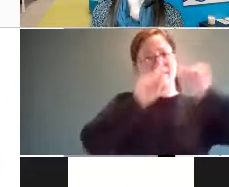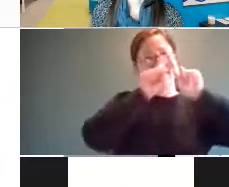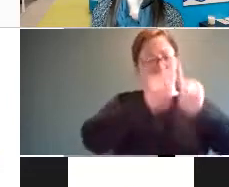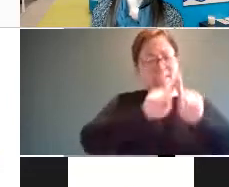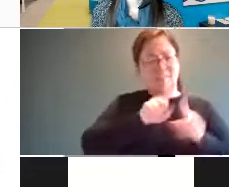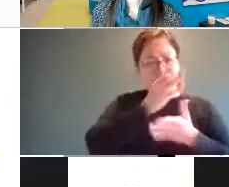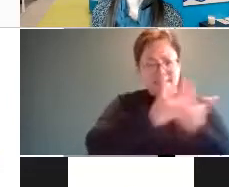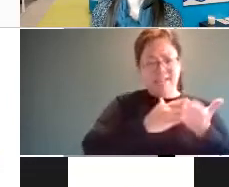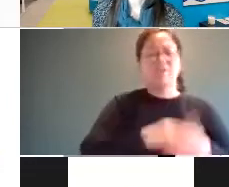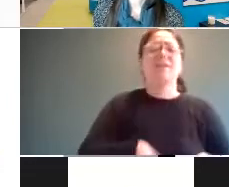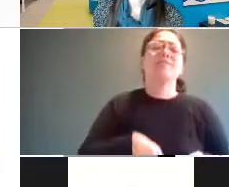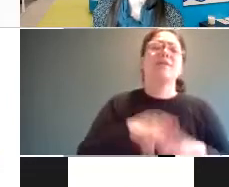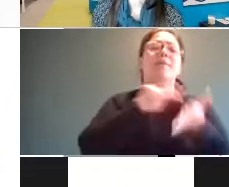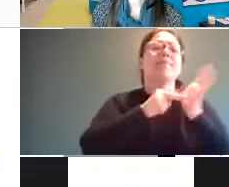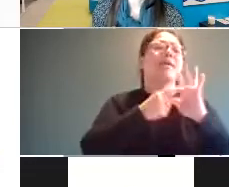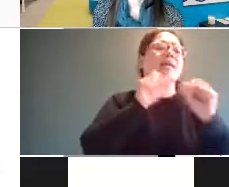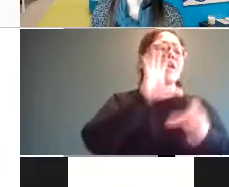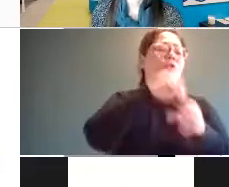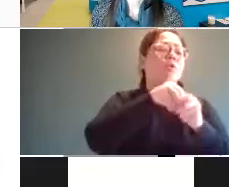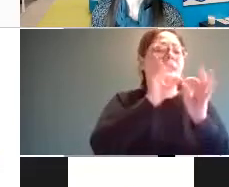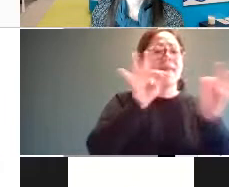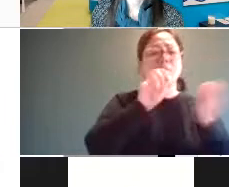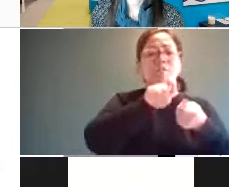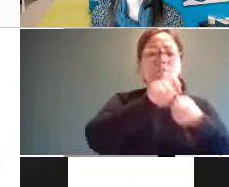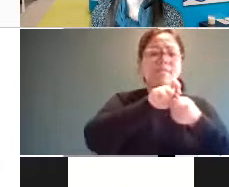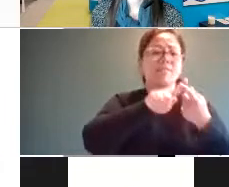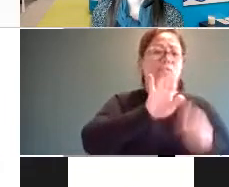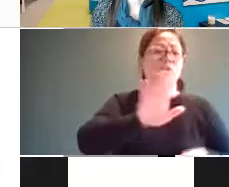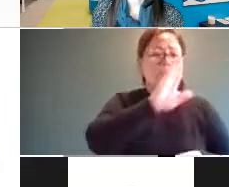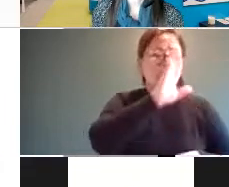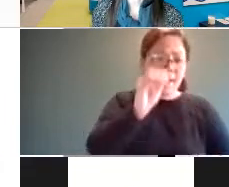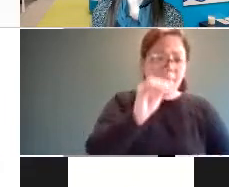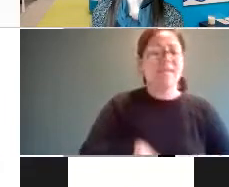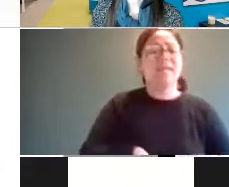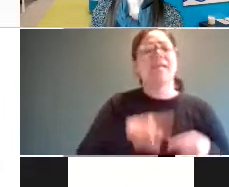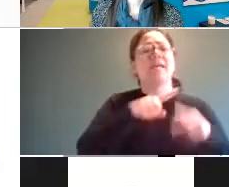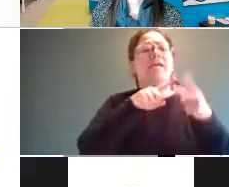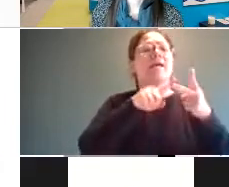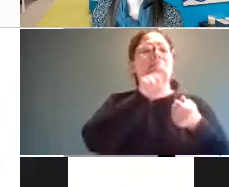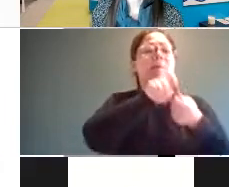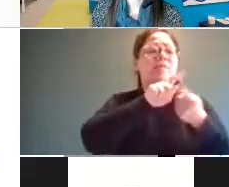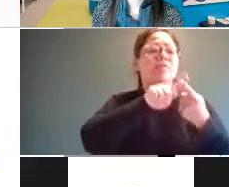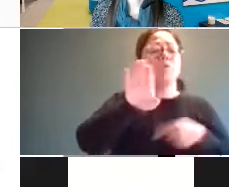So glossaries can include language specific to your company, specific to your industry,